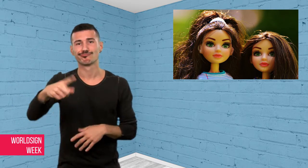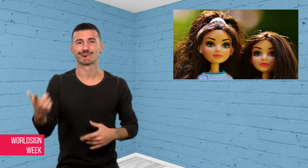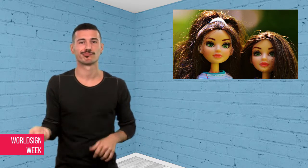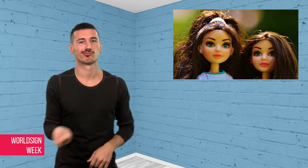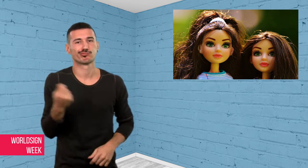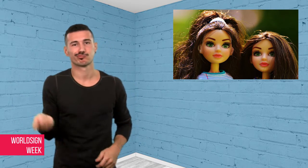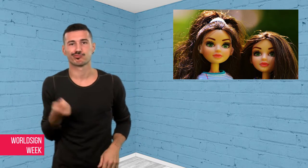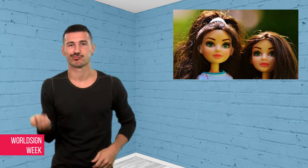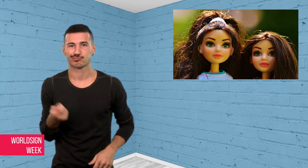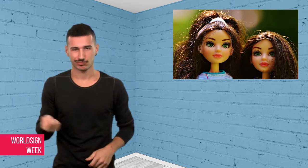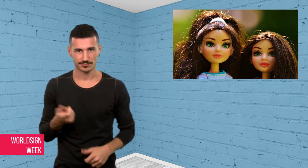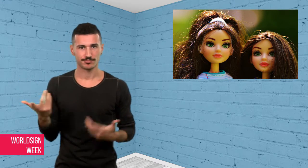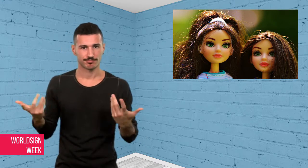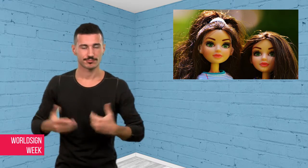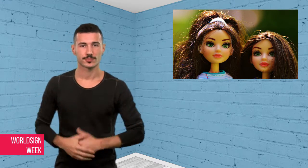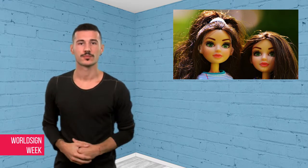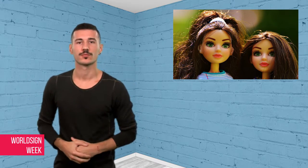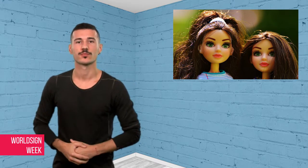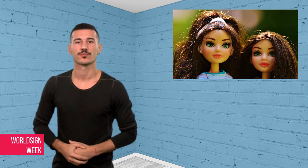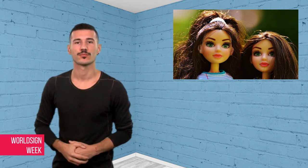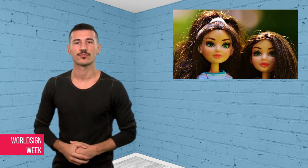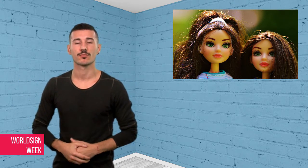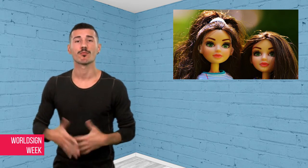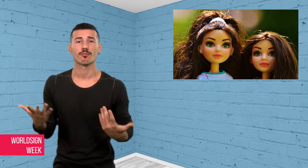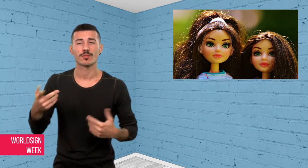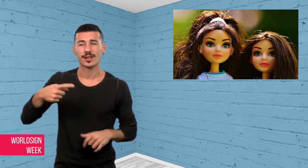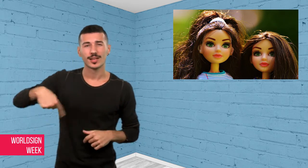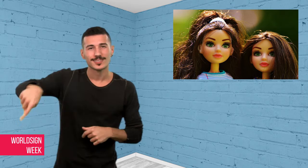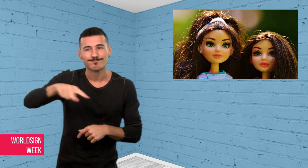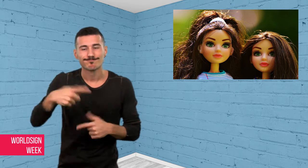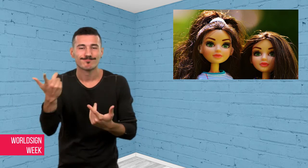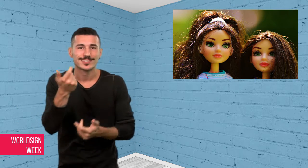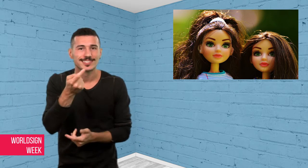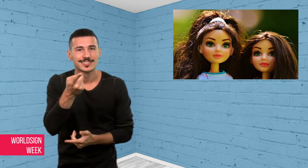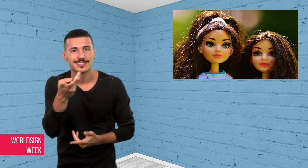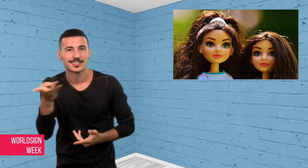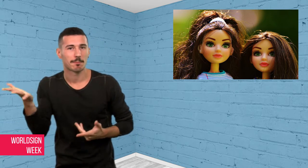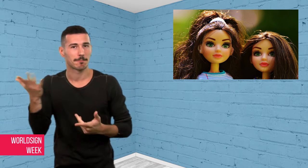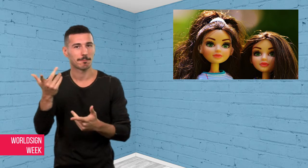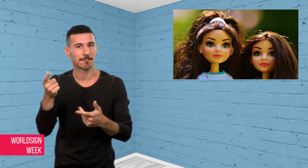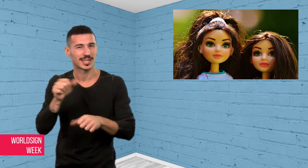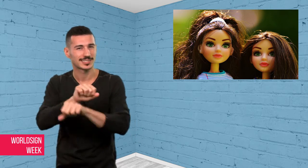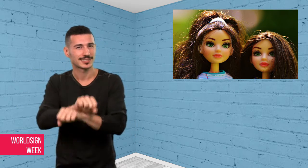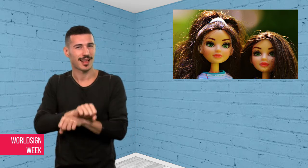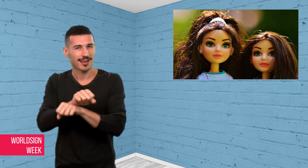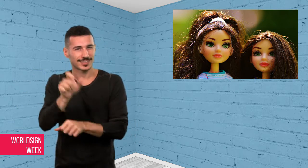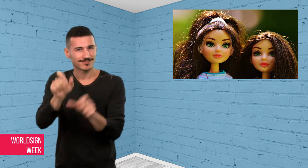truth is these people are being used in